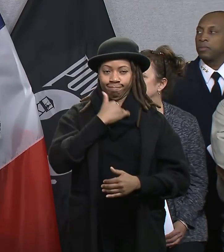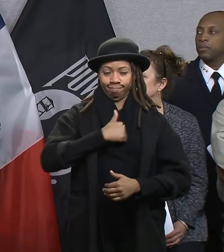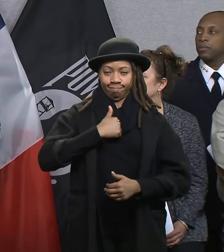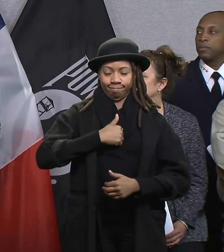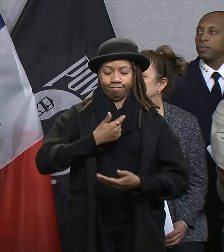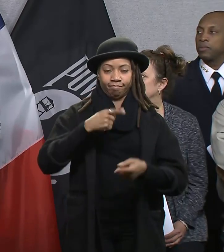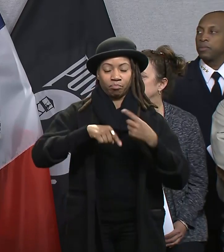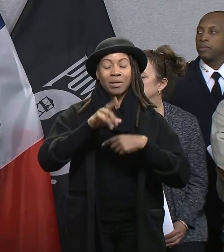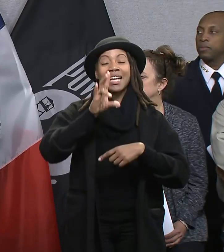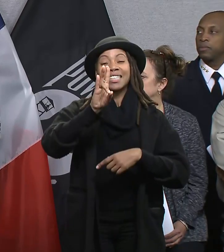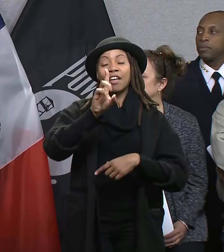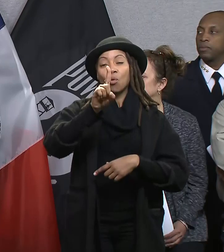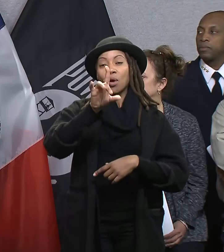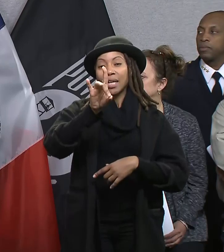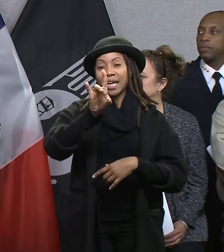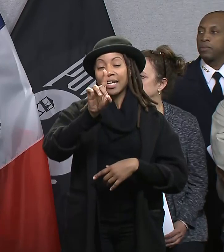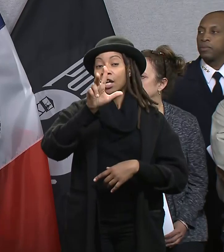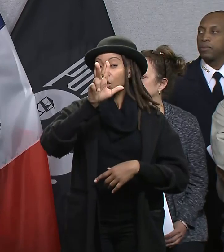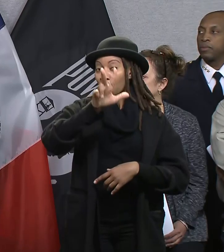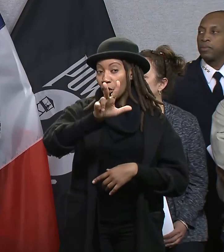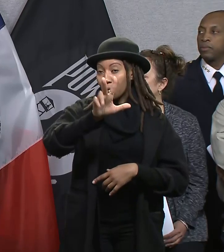PARENTS WHO NEED INFORMATION ON SCHOOL BUSES, SPECIFICALLY